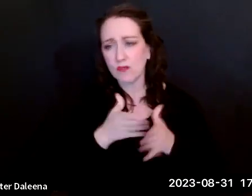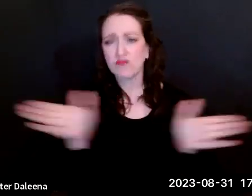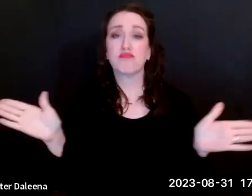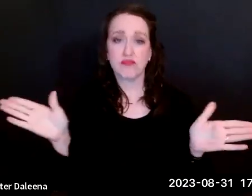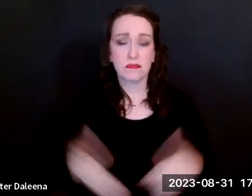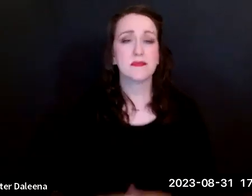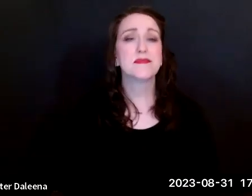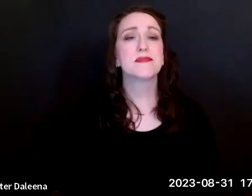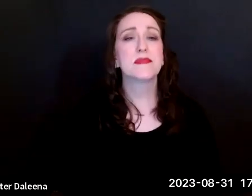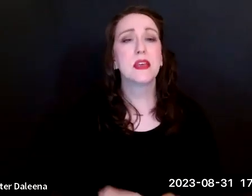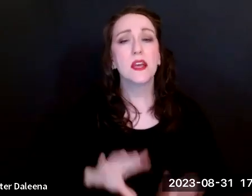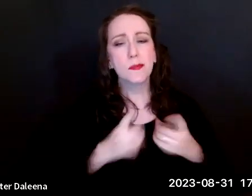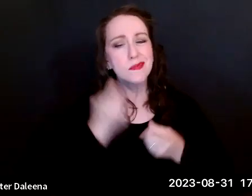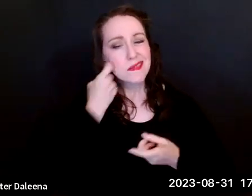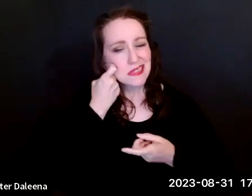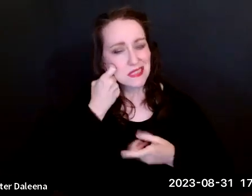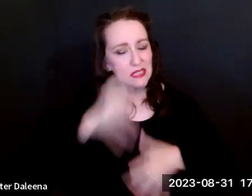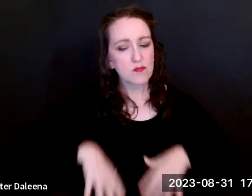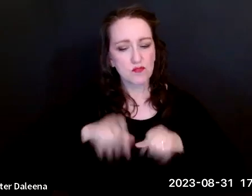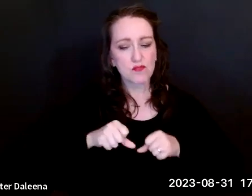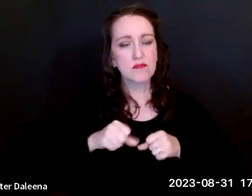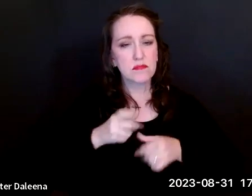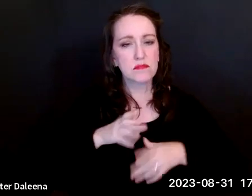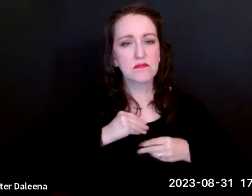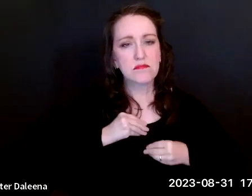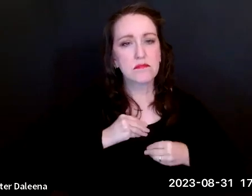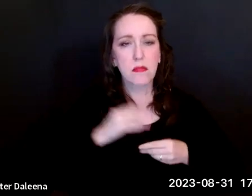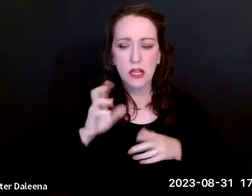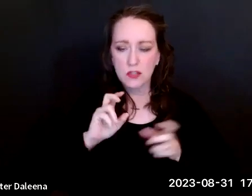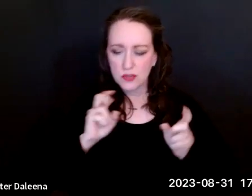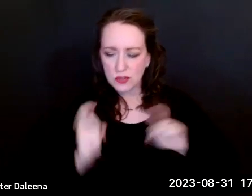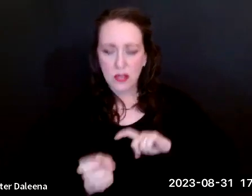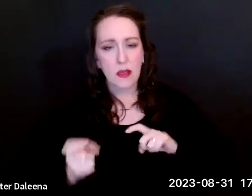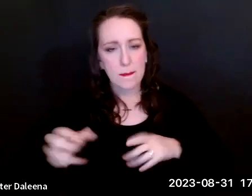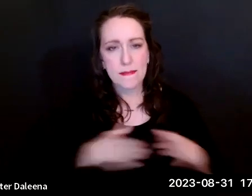the department recently adopted a transformational plan to re-energize our commitment to health for